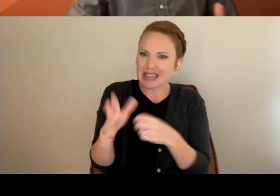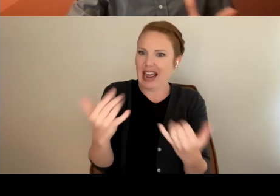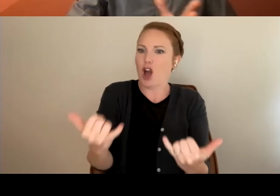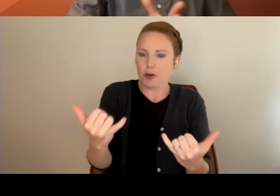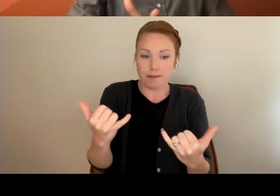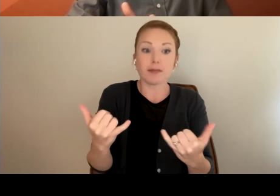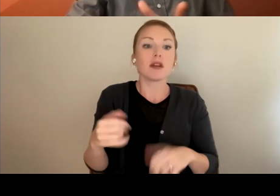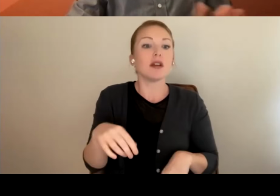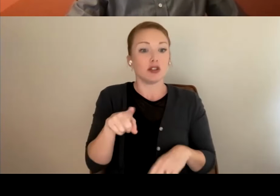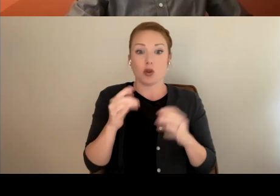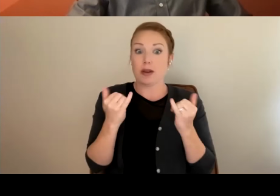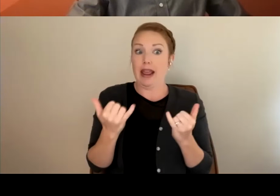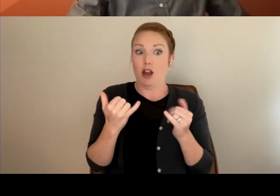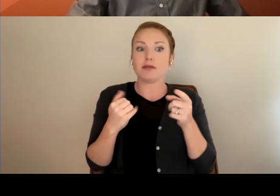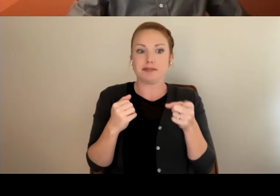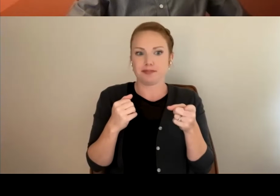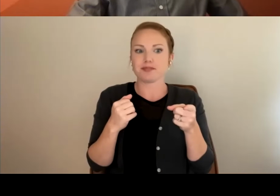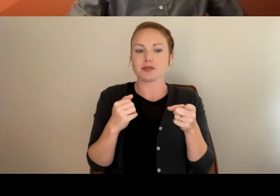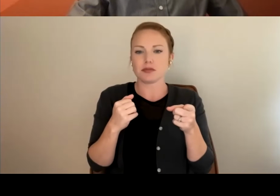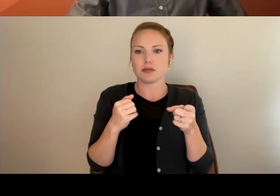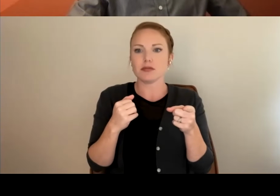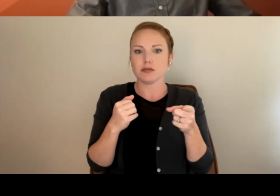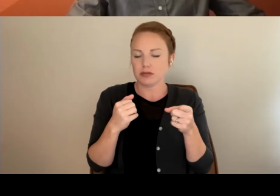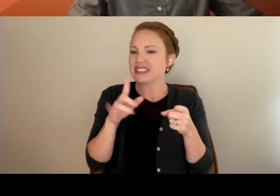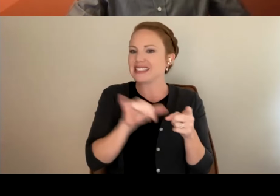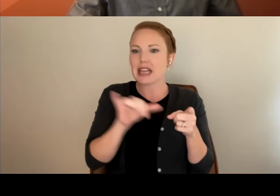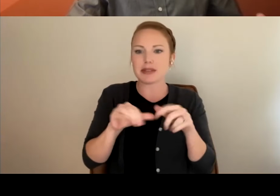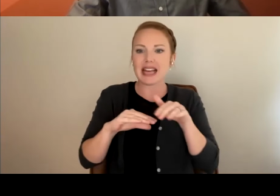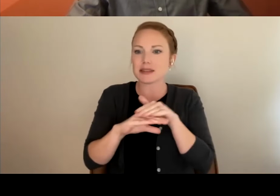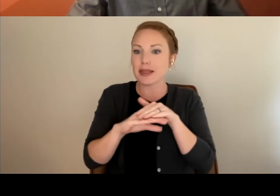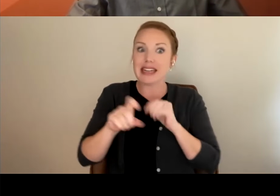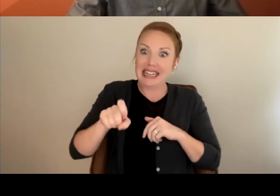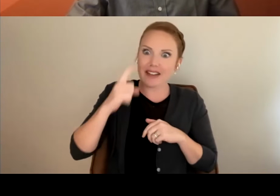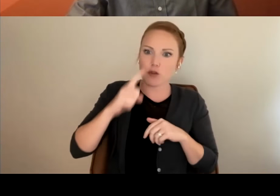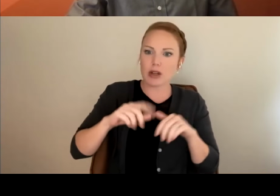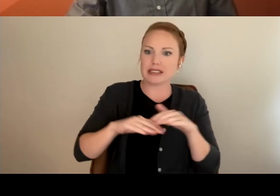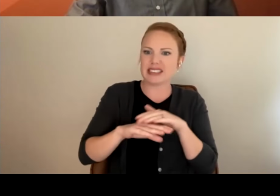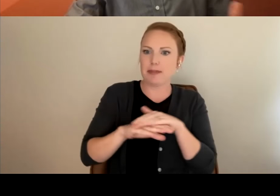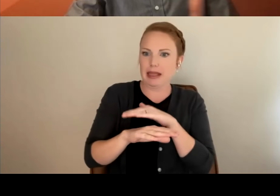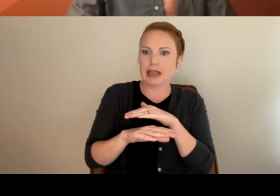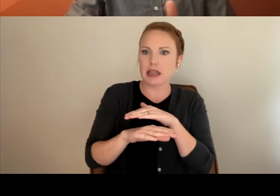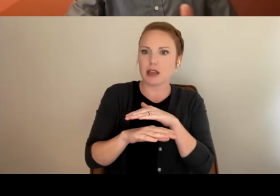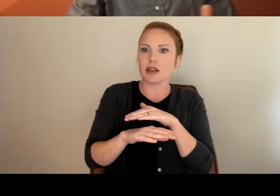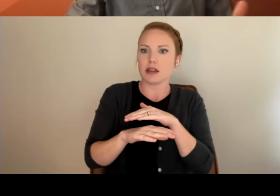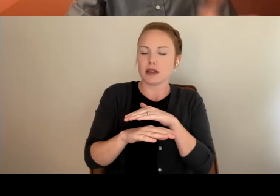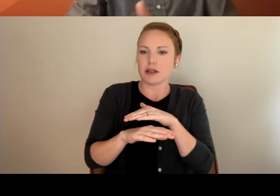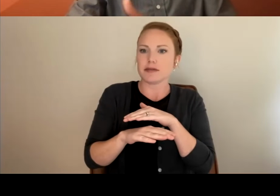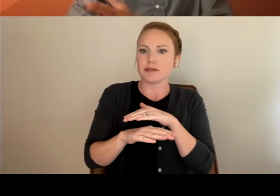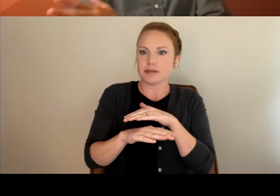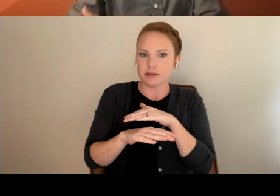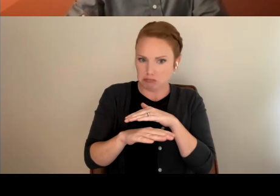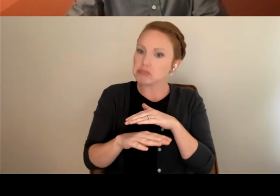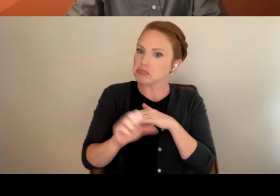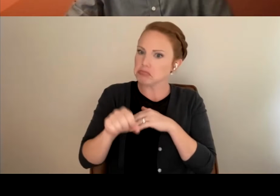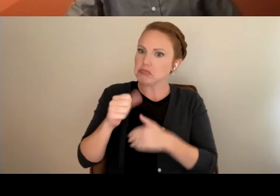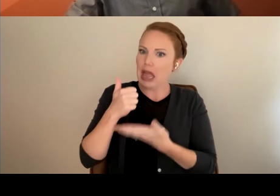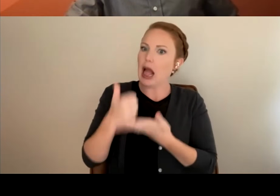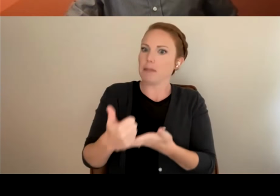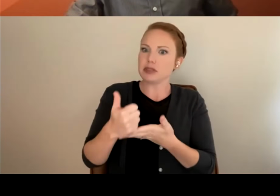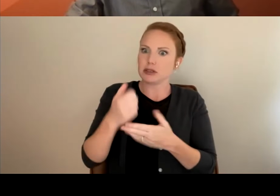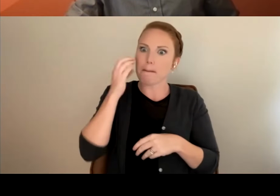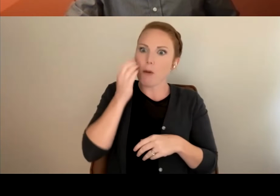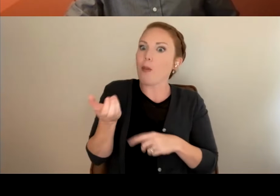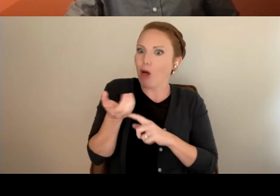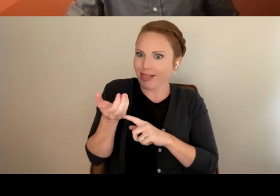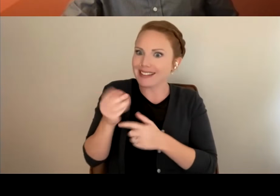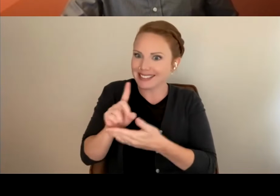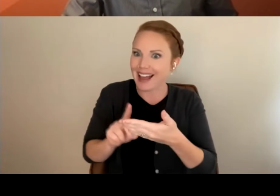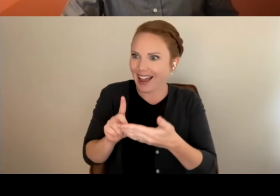as accessibility, the need for accessibility, helped mobile design - mobile design is much